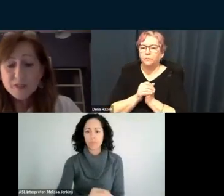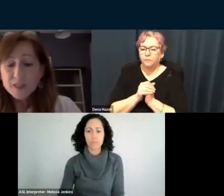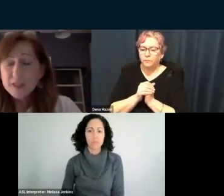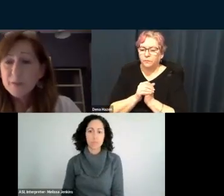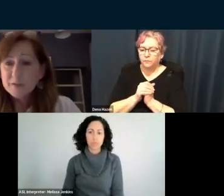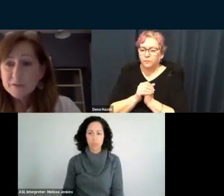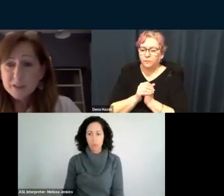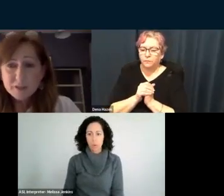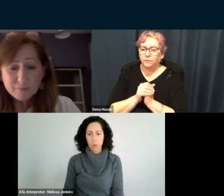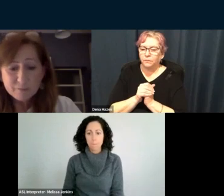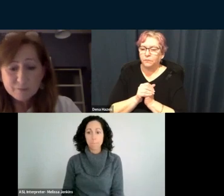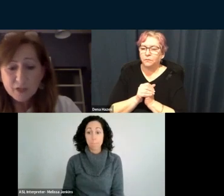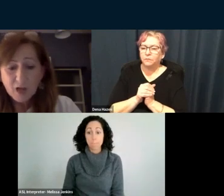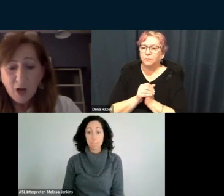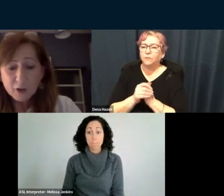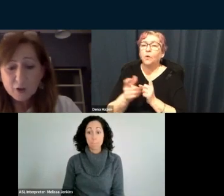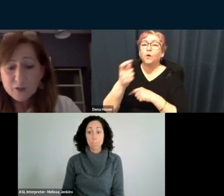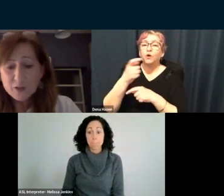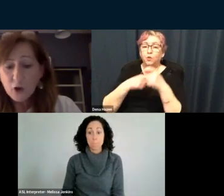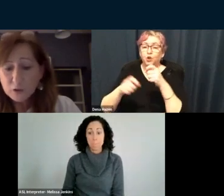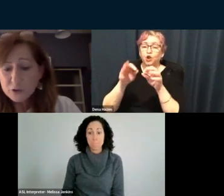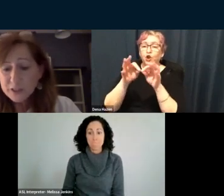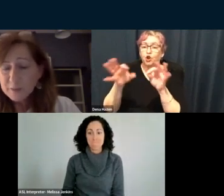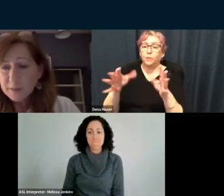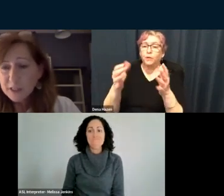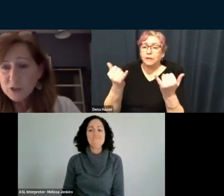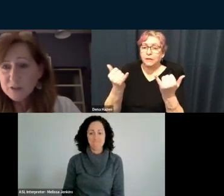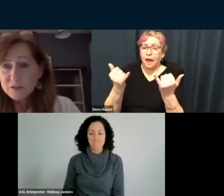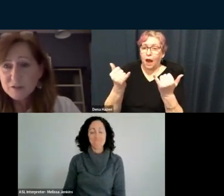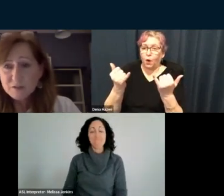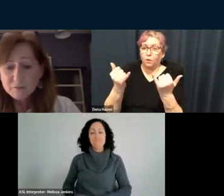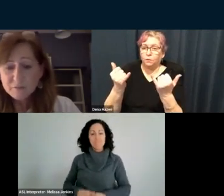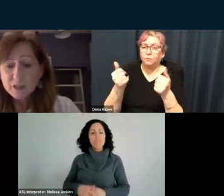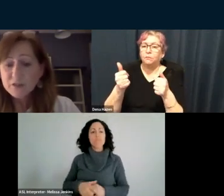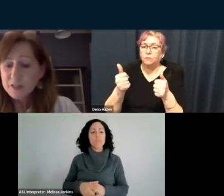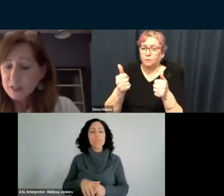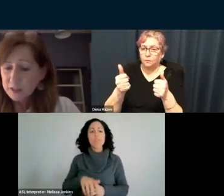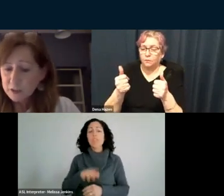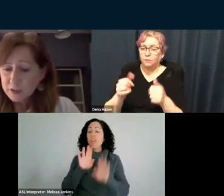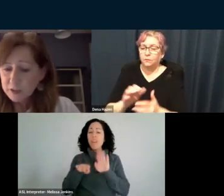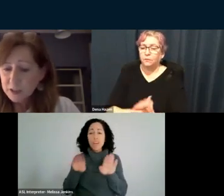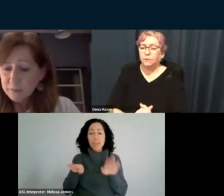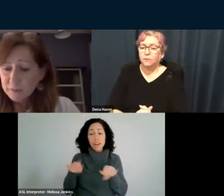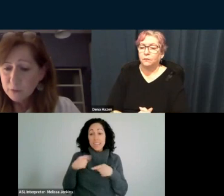We've seen a benefit across all treated patients in the Stellar study,